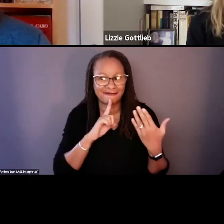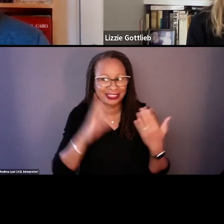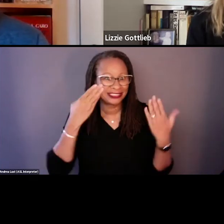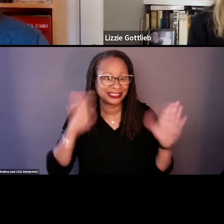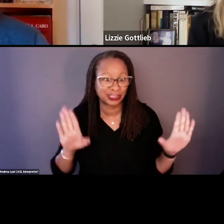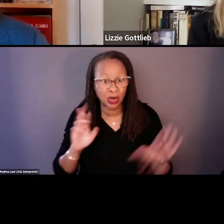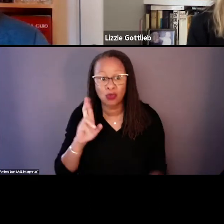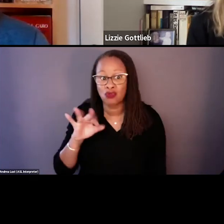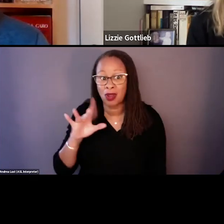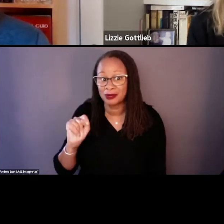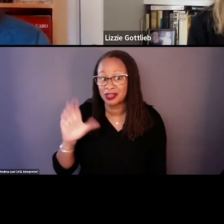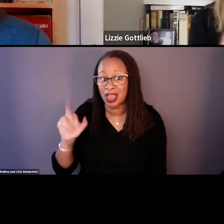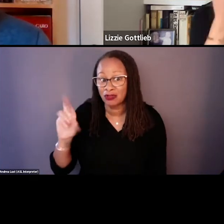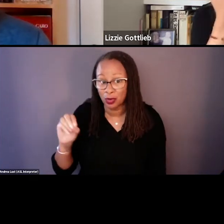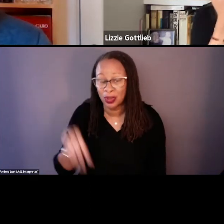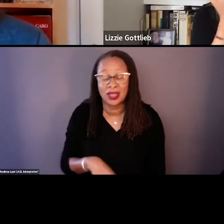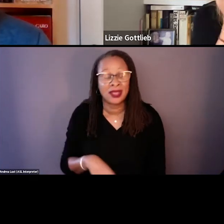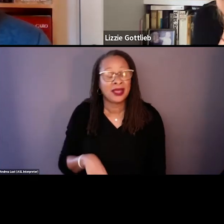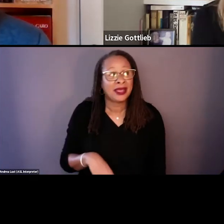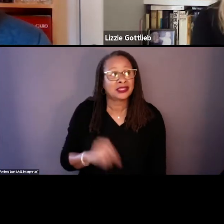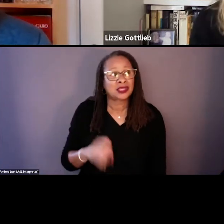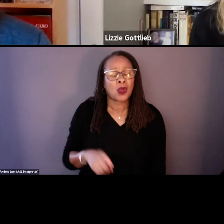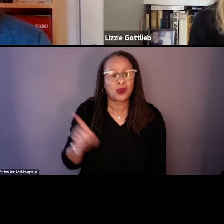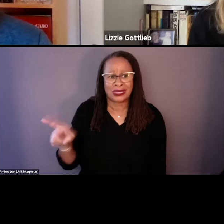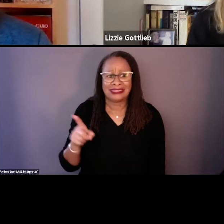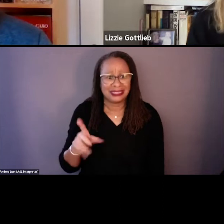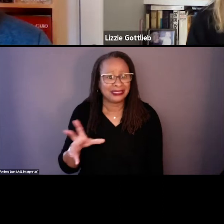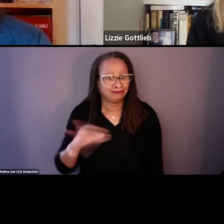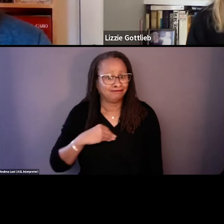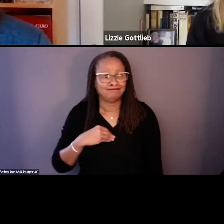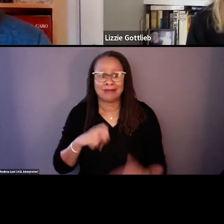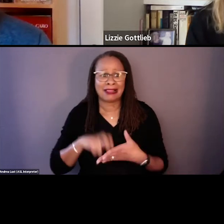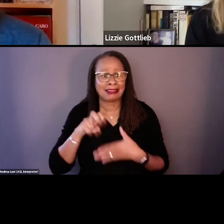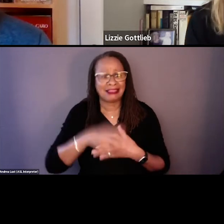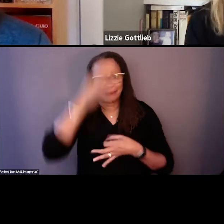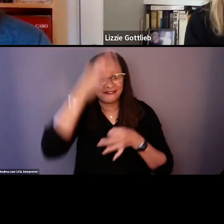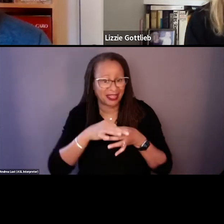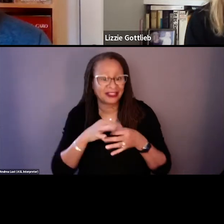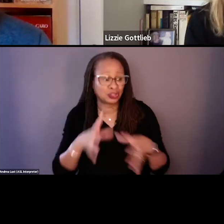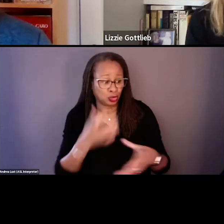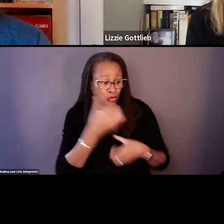And, in retrospect, I think what a huge leap of faith it was on his part to trust me to do this.